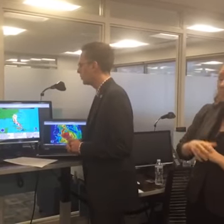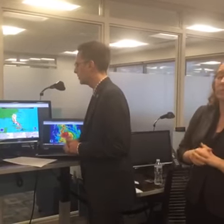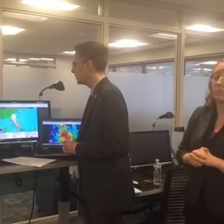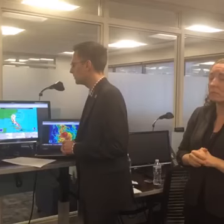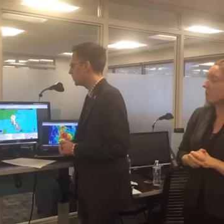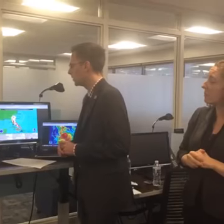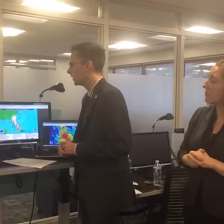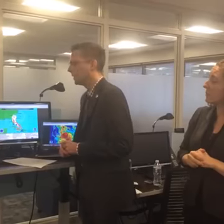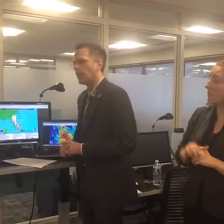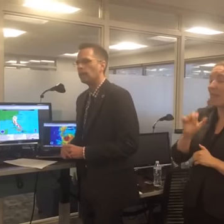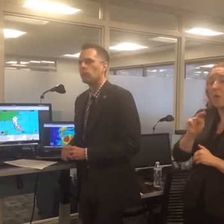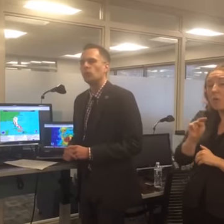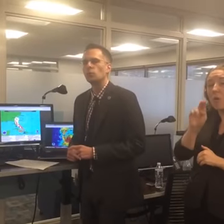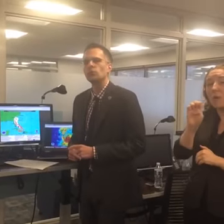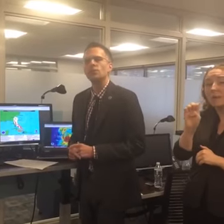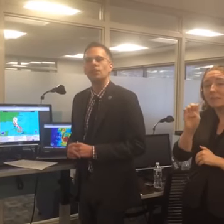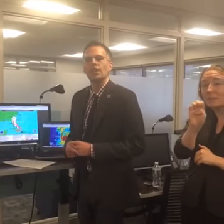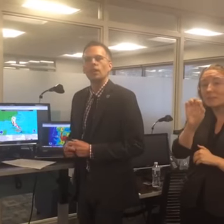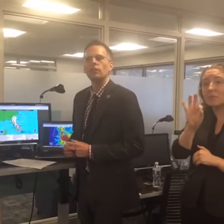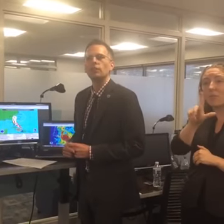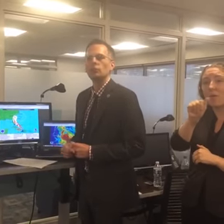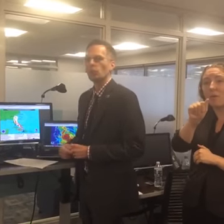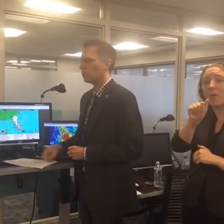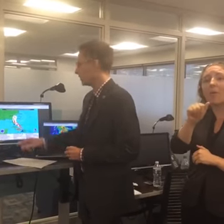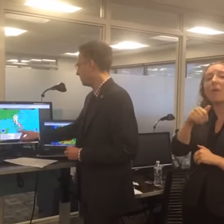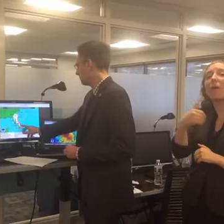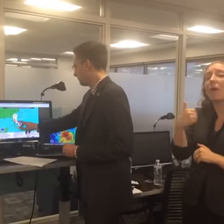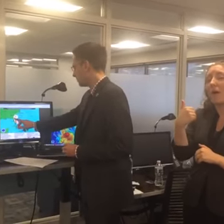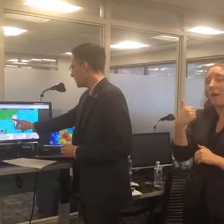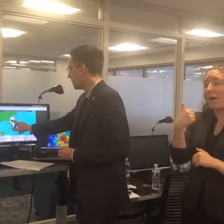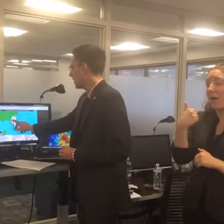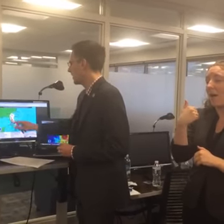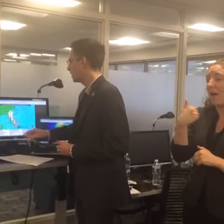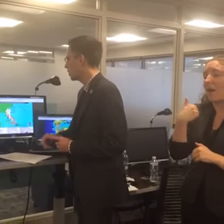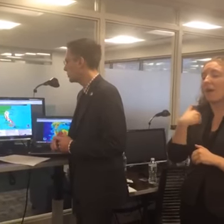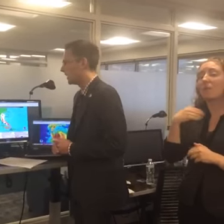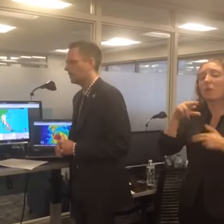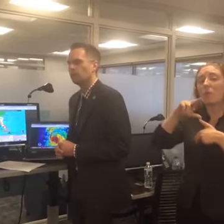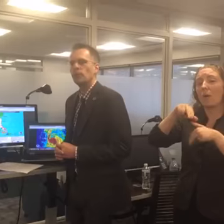northeast Florida and along portions of the Georgia coastline.